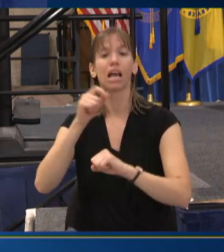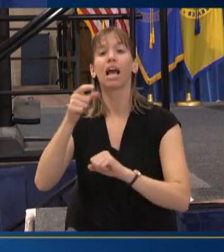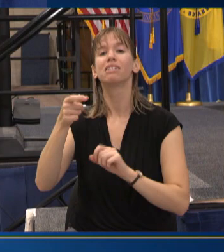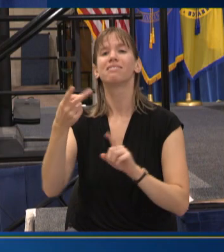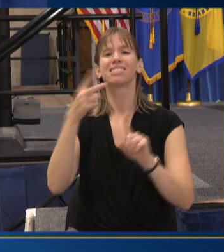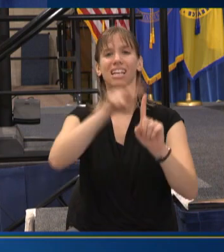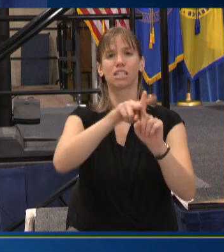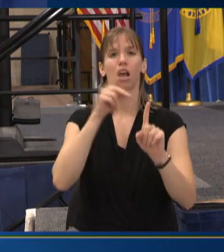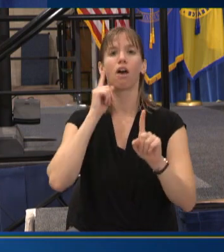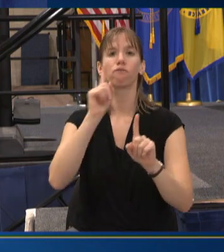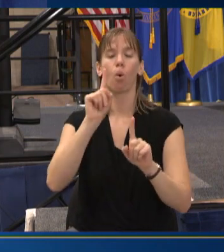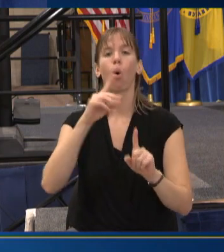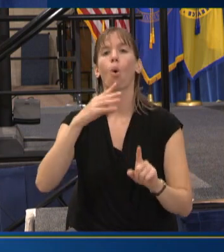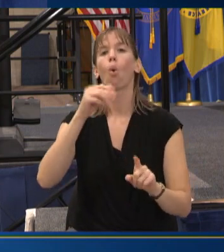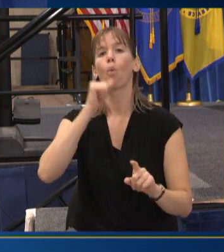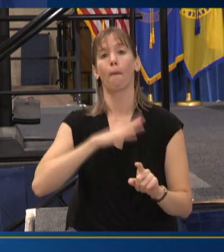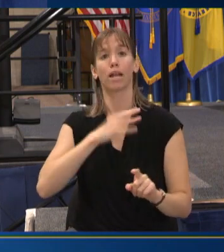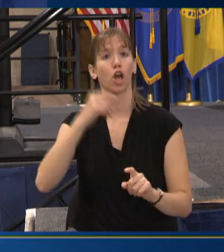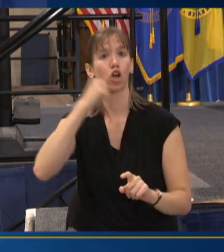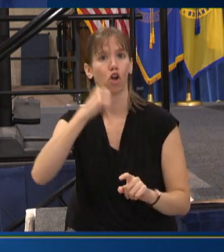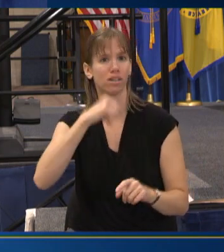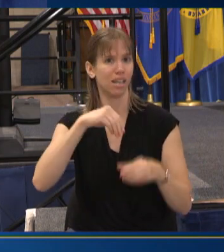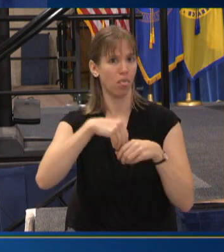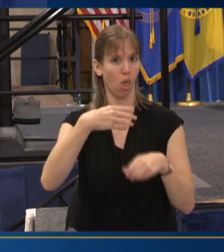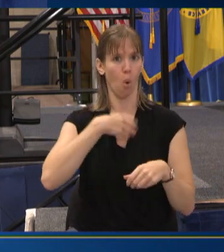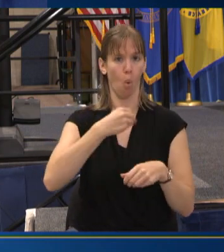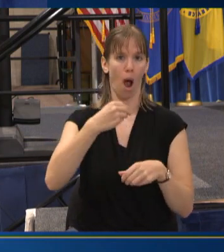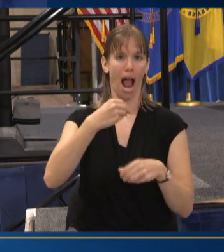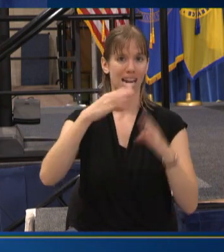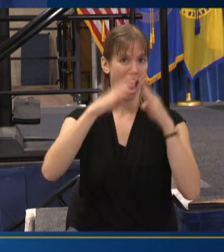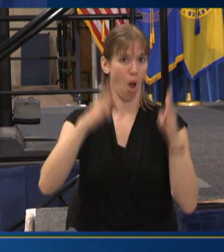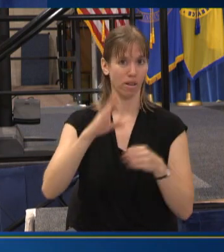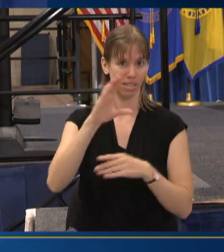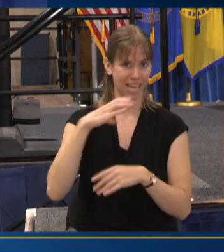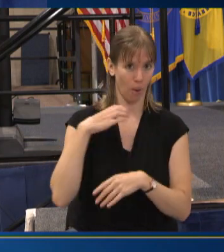Women and Girls and at the state level in the Arizona Department of Health Services.